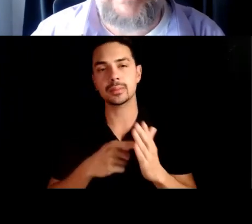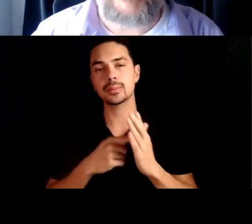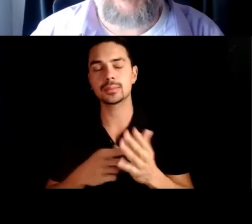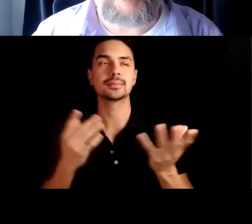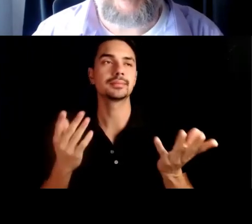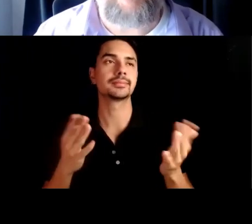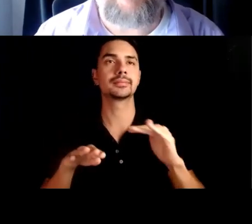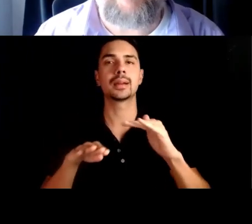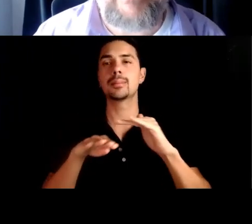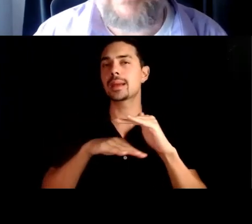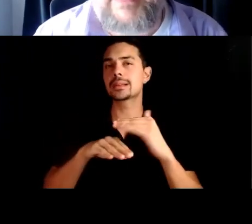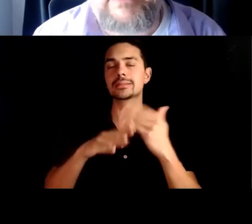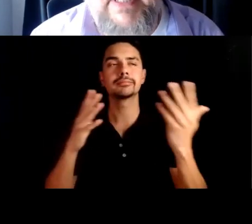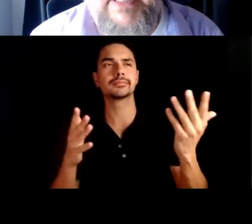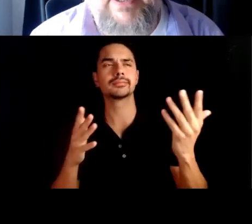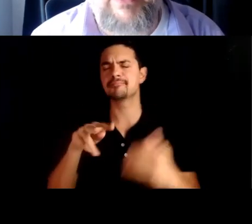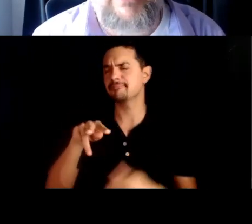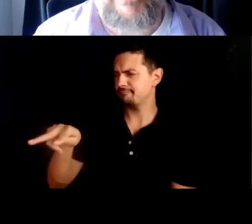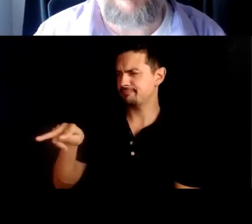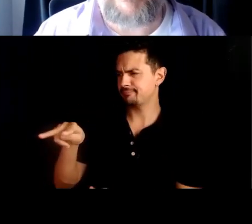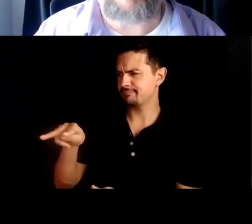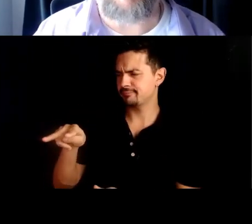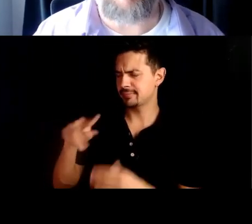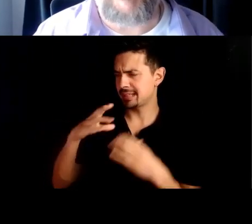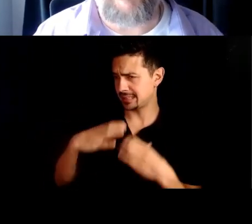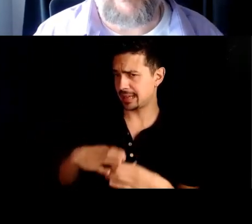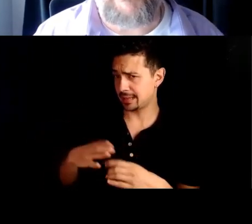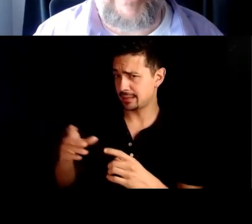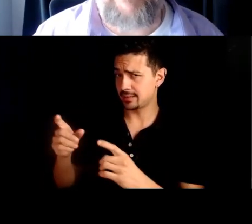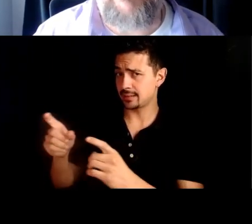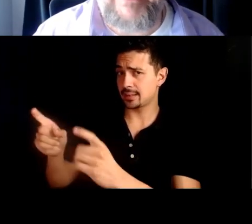does this client give consent to be here and be in therapy with me?